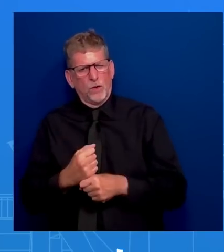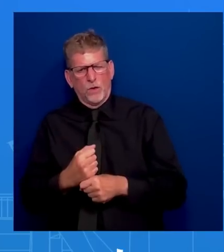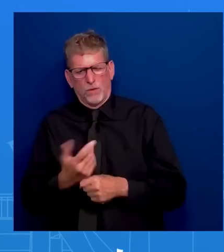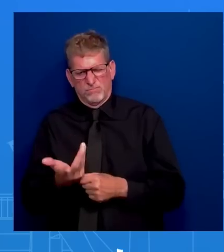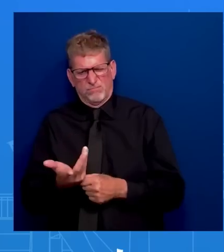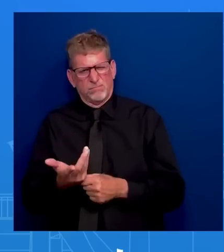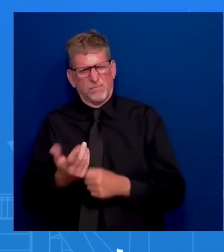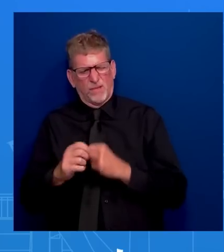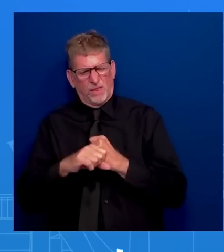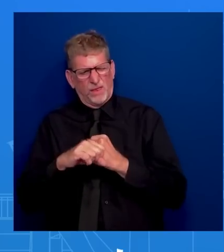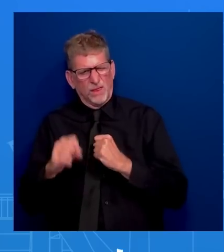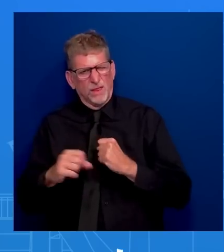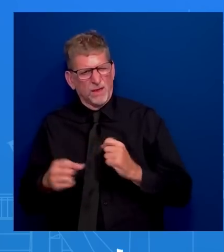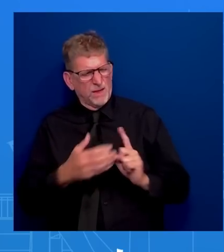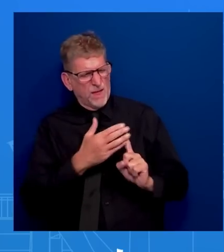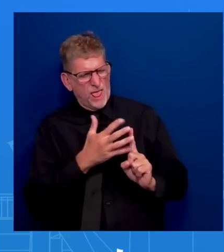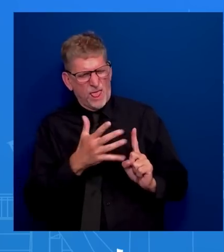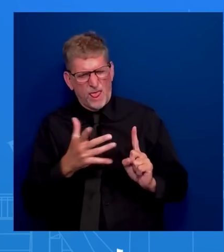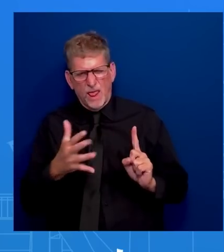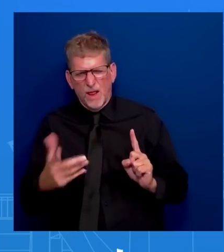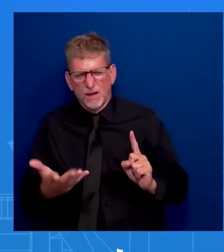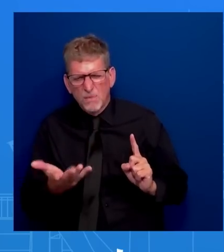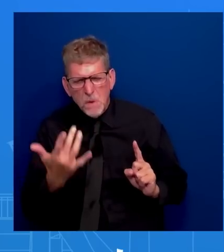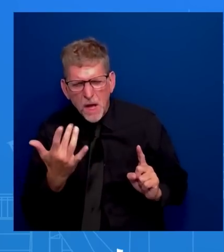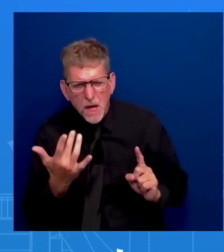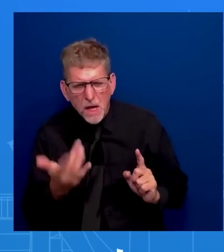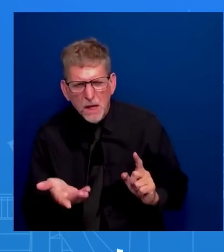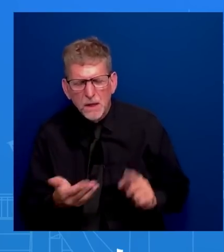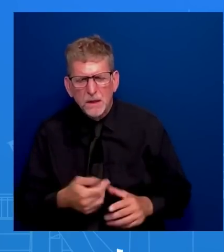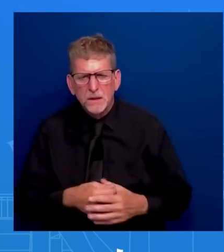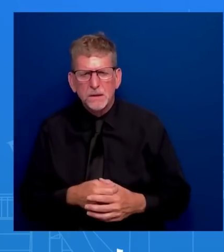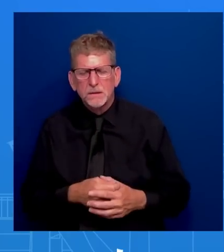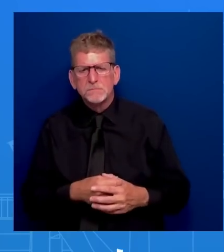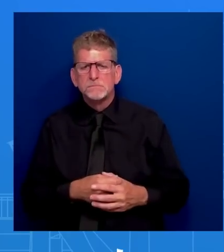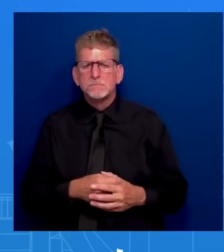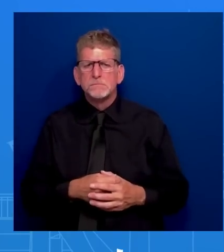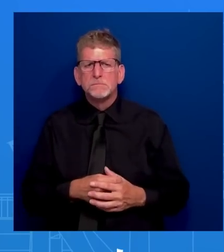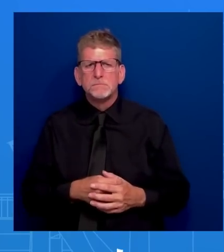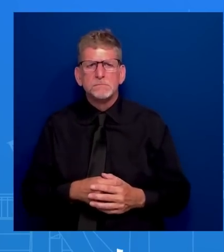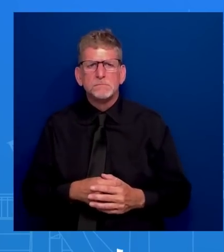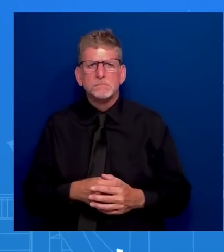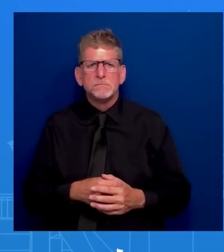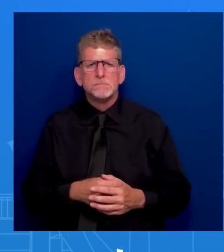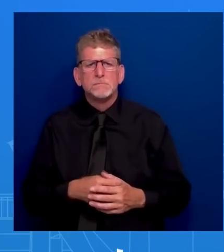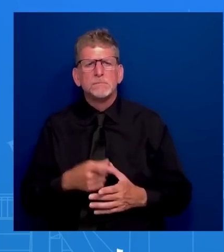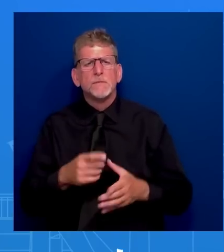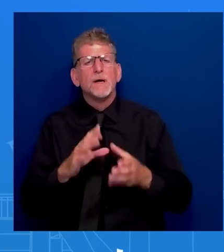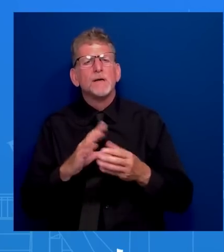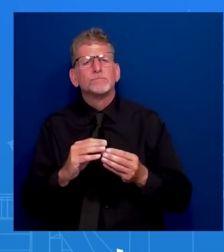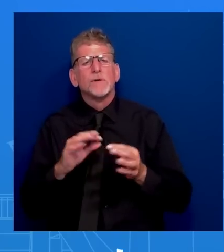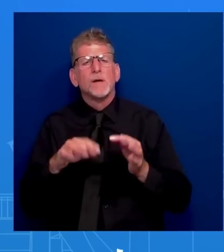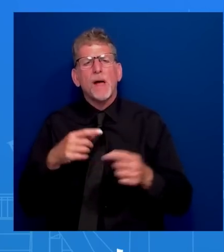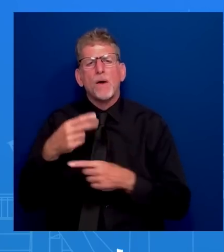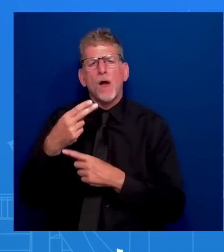Ms. Jean-Pierre: So, I know you're talking about the -- the "hotwashing" specifica- -- >> The Press: The hotwash, yeah. Ms. Jean-Pierre: -- specifically. So, the update that I can give you from here